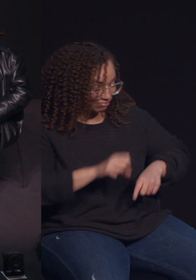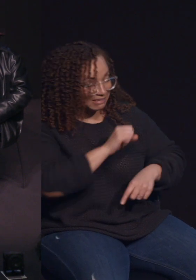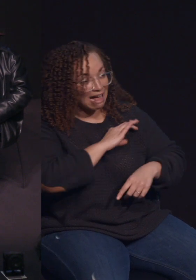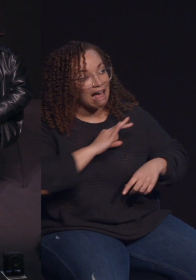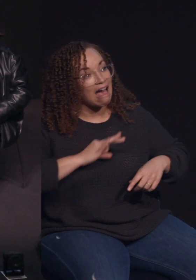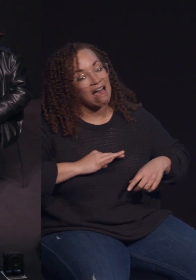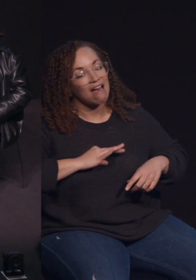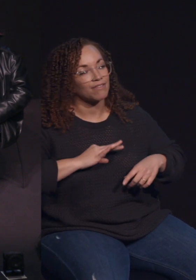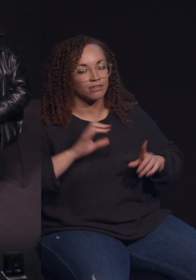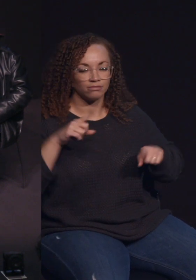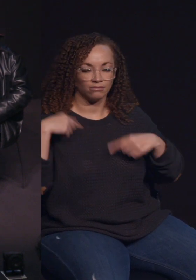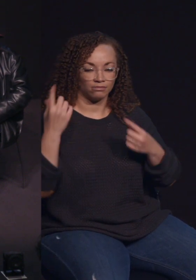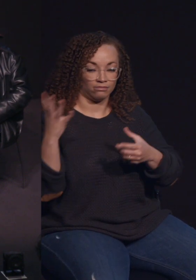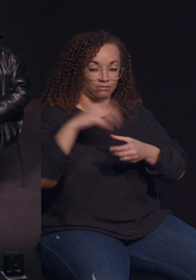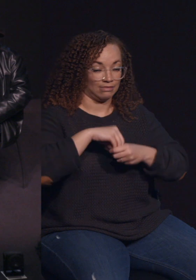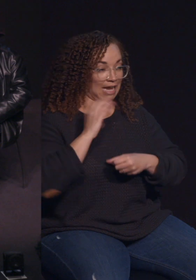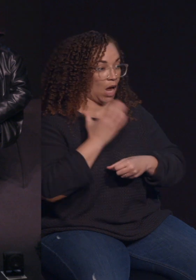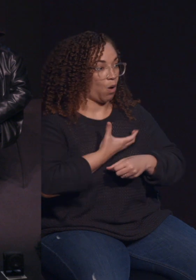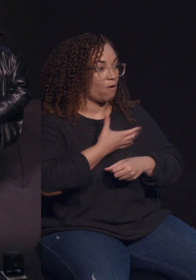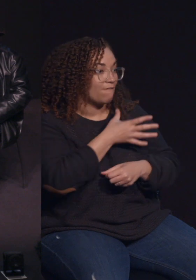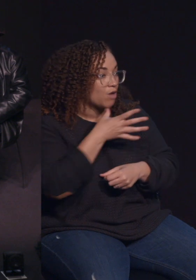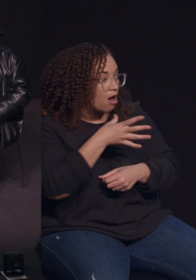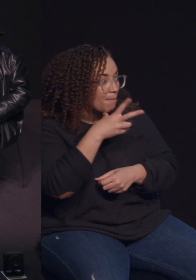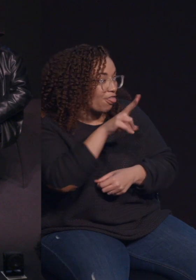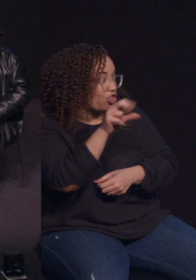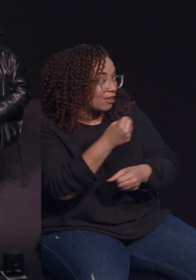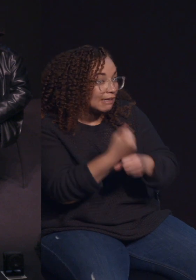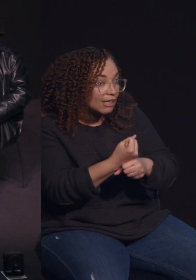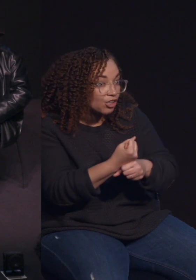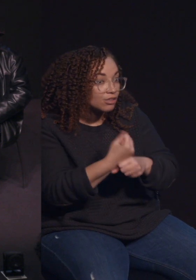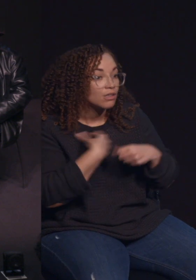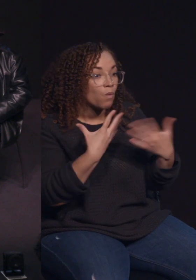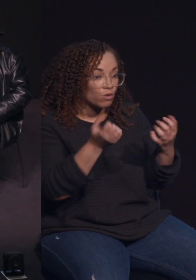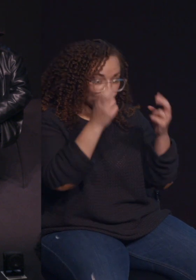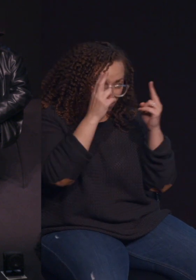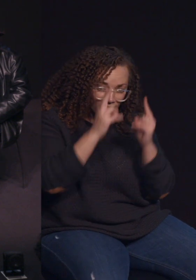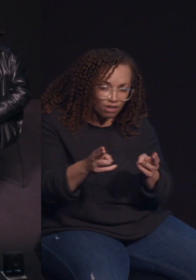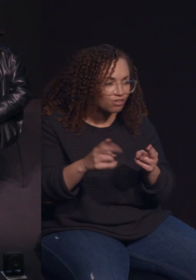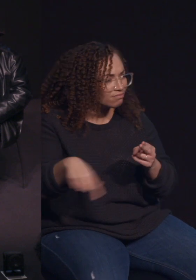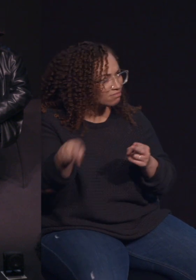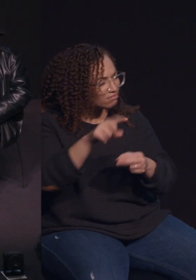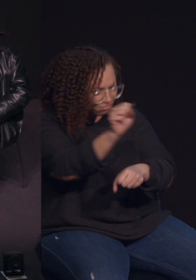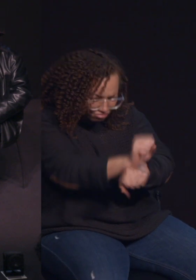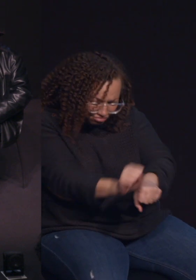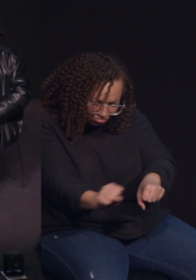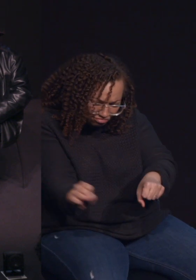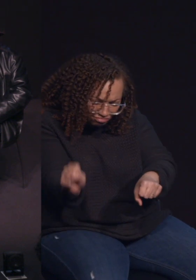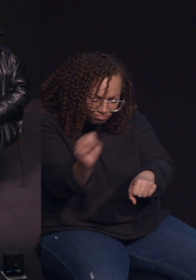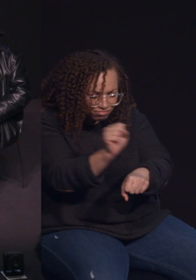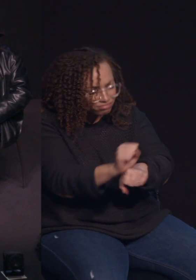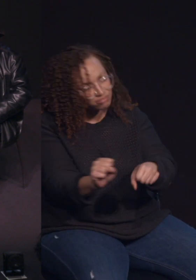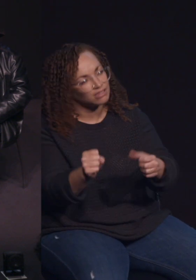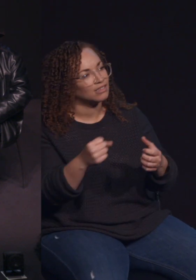So I just wanna honor all them 'cause, again, the only reason I can be here is because they're there doing the work. And I had to take notes like you.